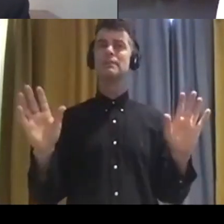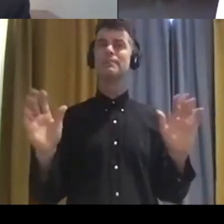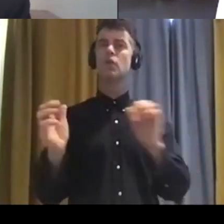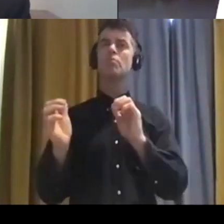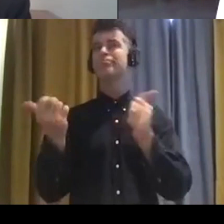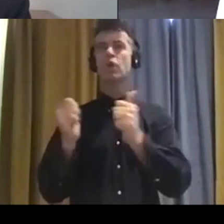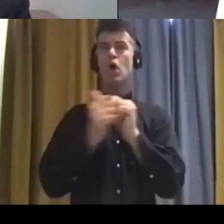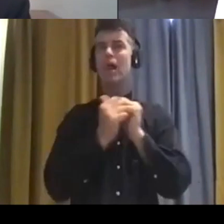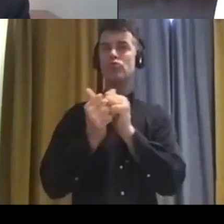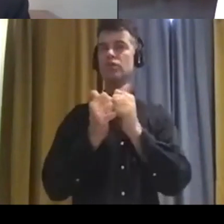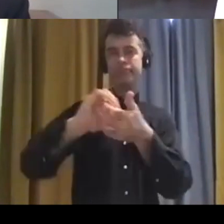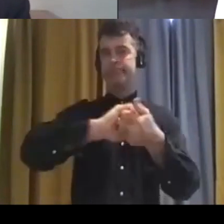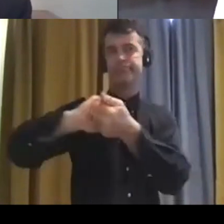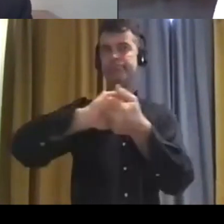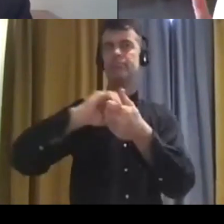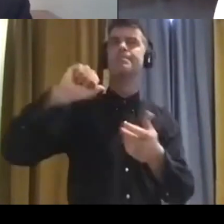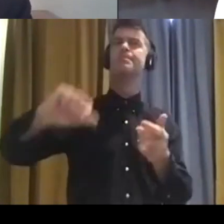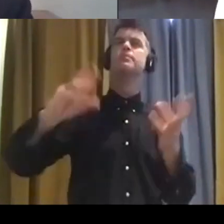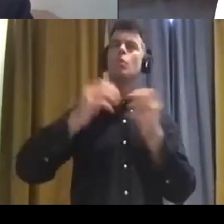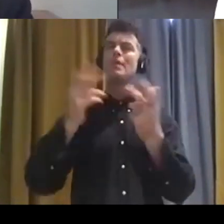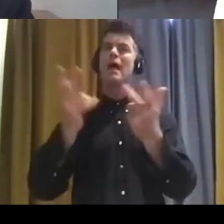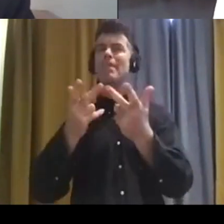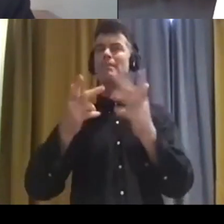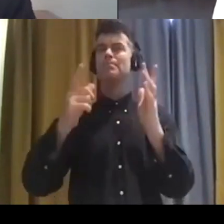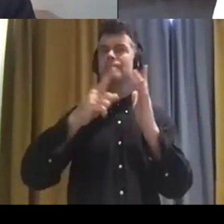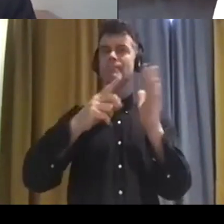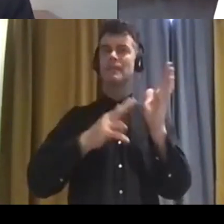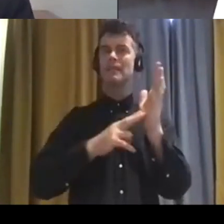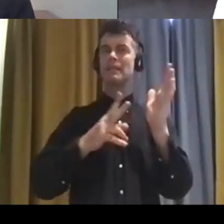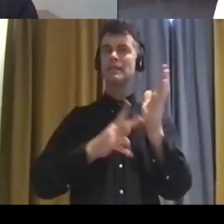partnership with other investors or with other entrepreneurs or innovators themselves and